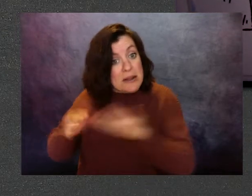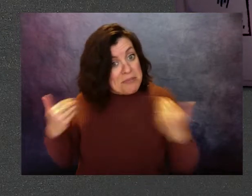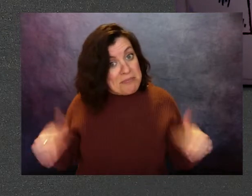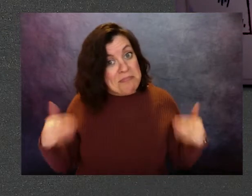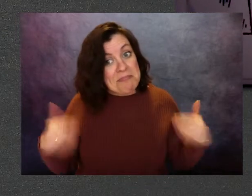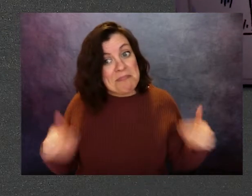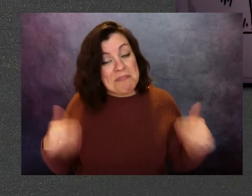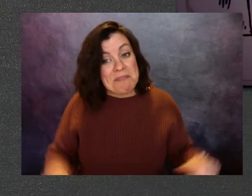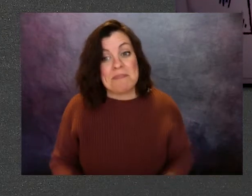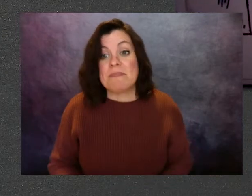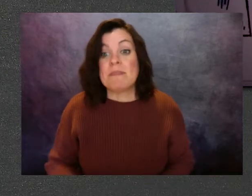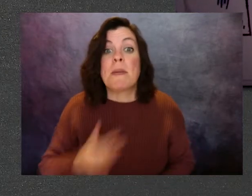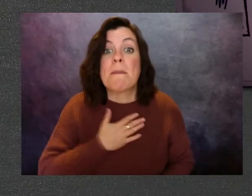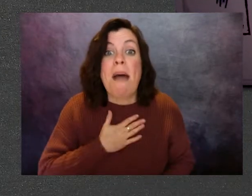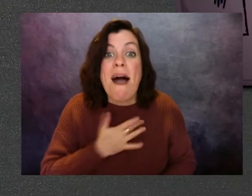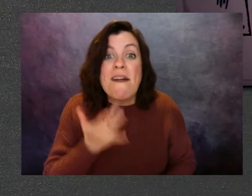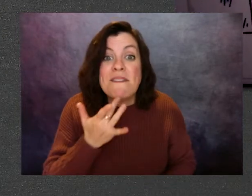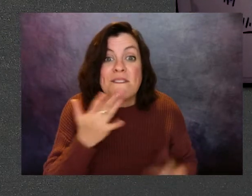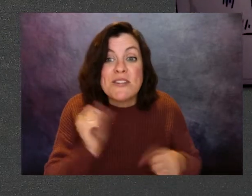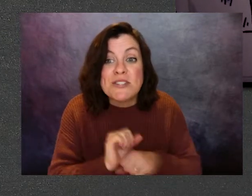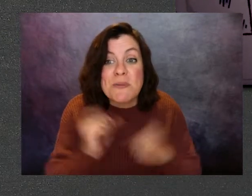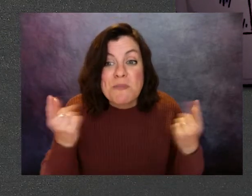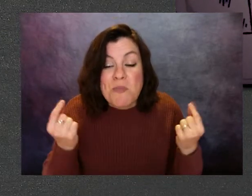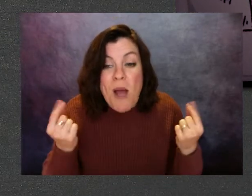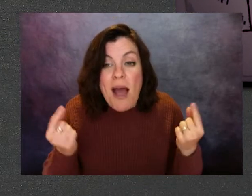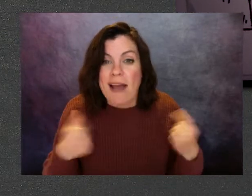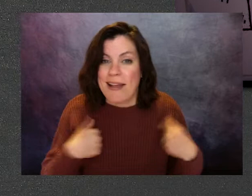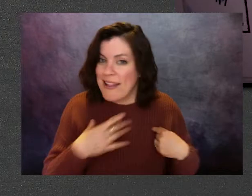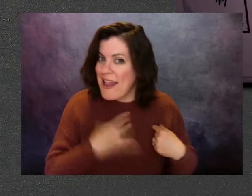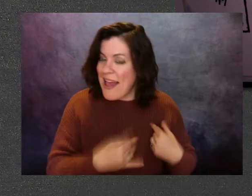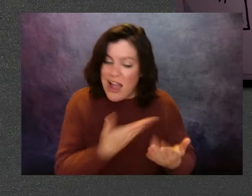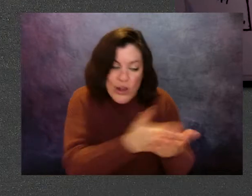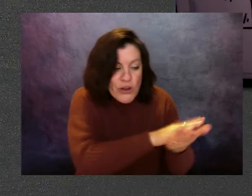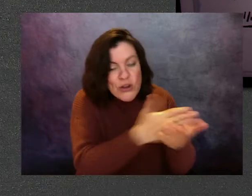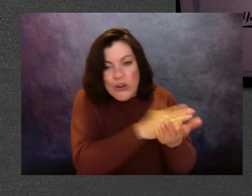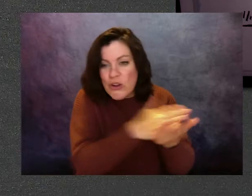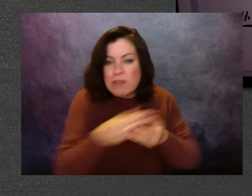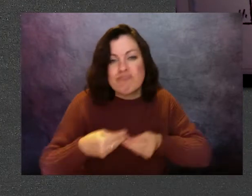My favorite job is to make dinner for the crew.